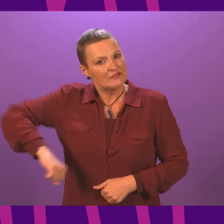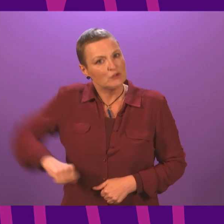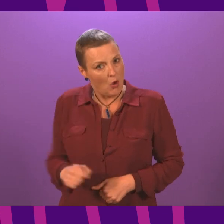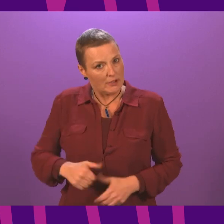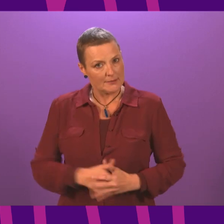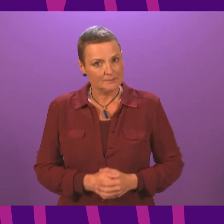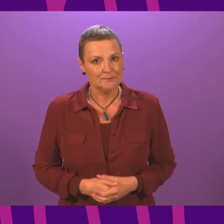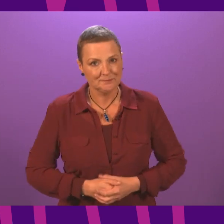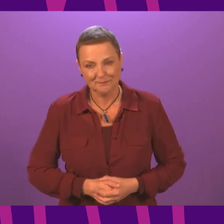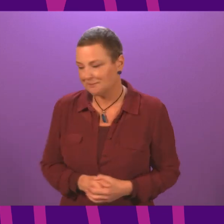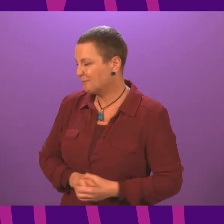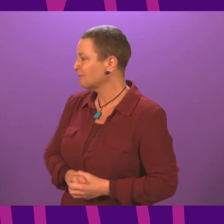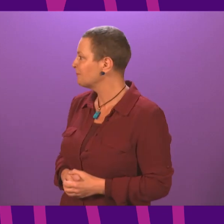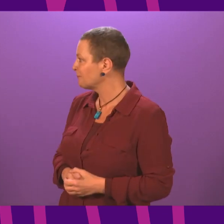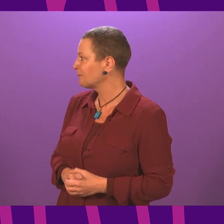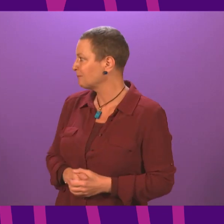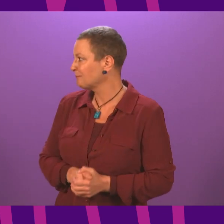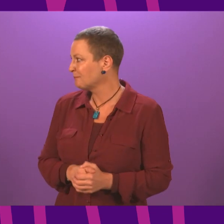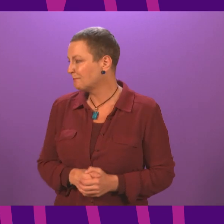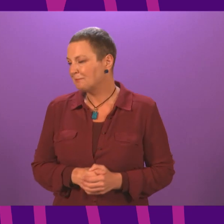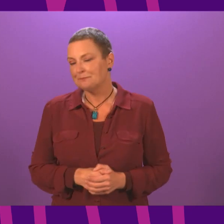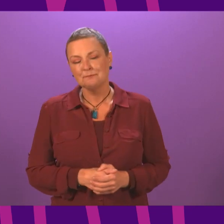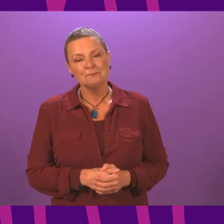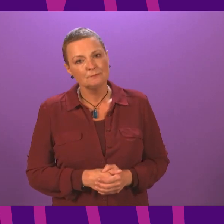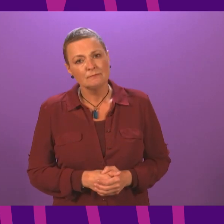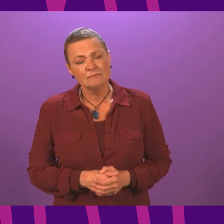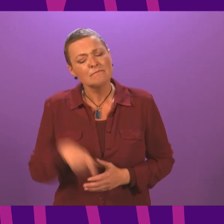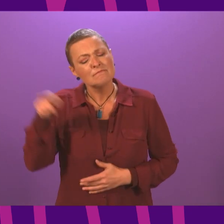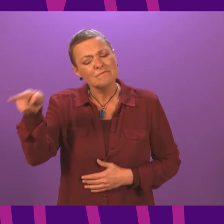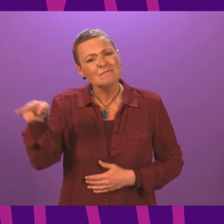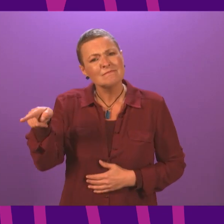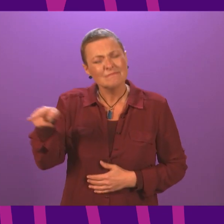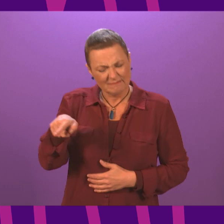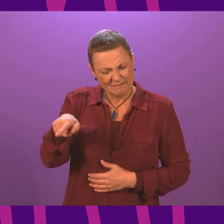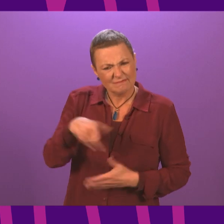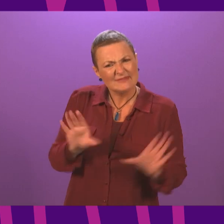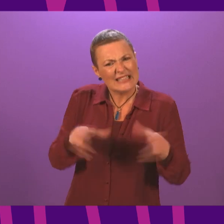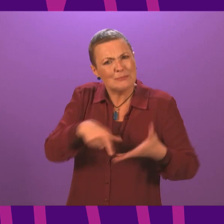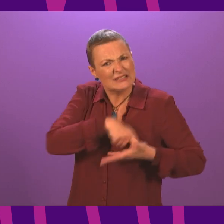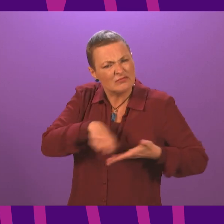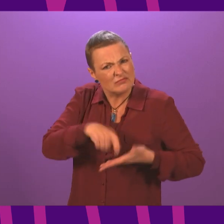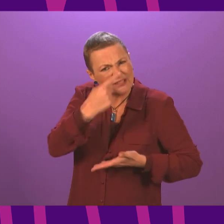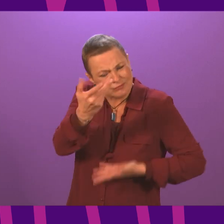Tom Arthur (Renfrewshire South) (SNP): Can the cabinet secretary outline some of the thinking behind how decisions to prioritise